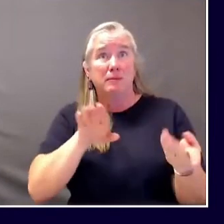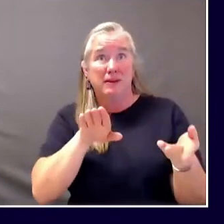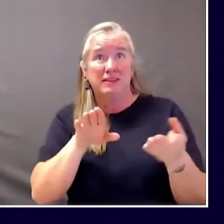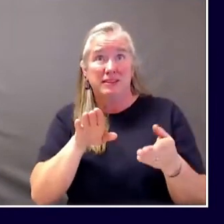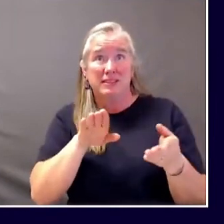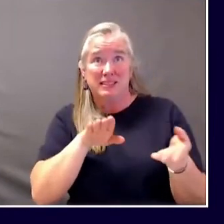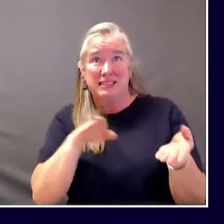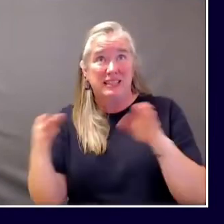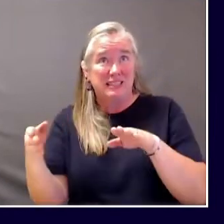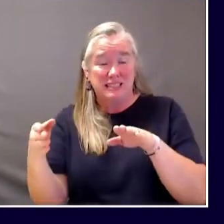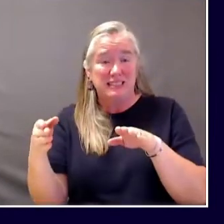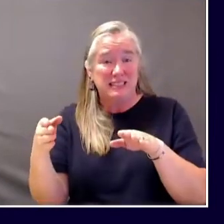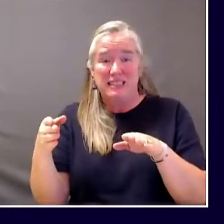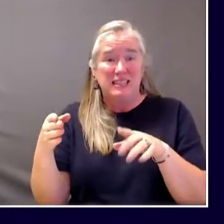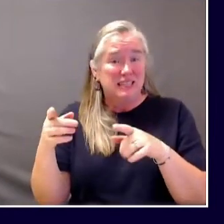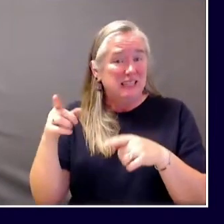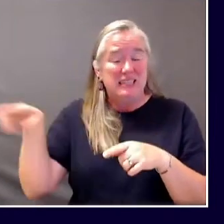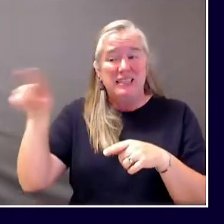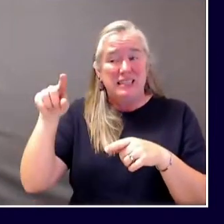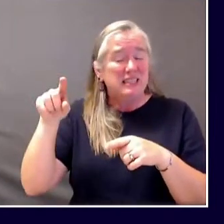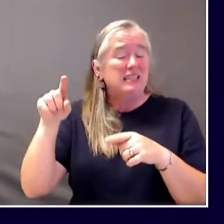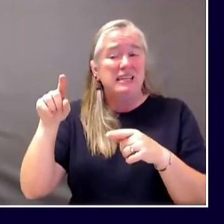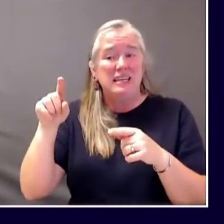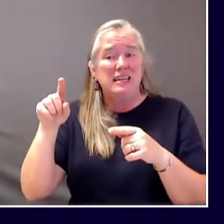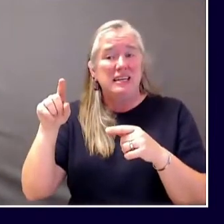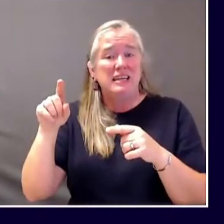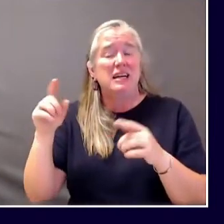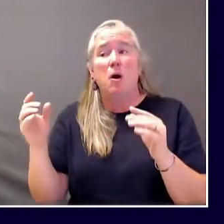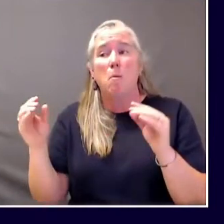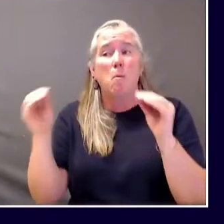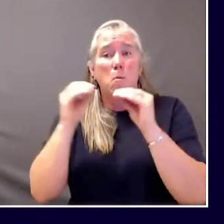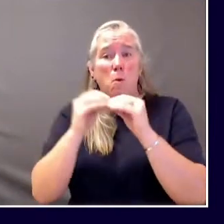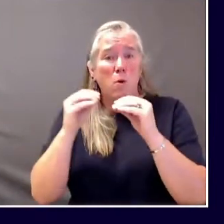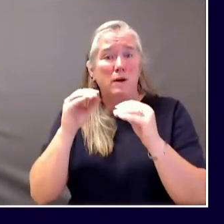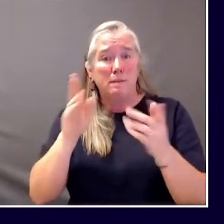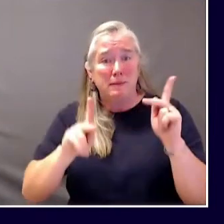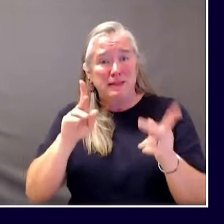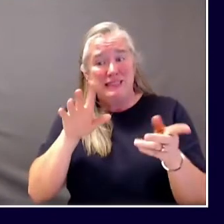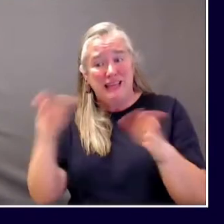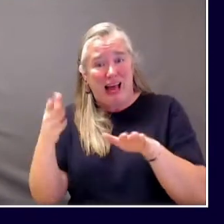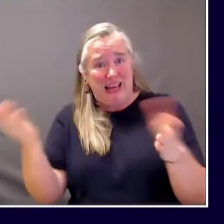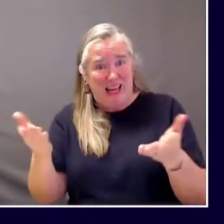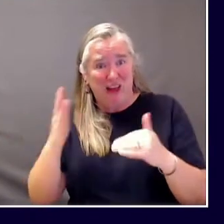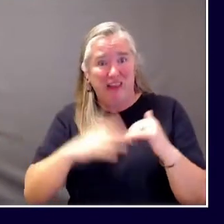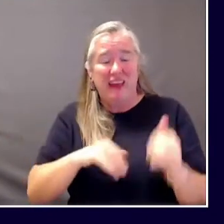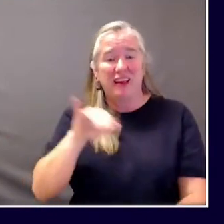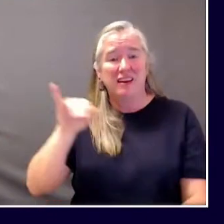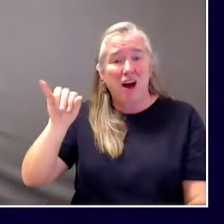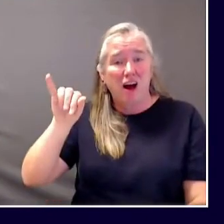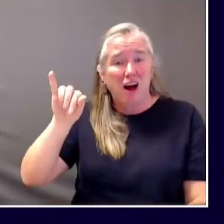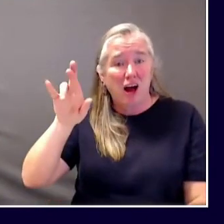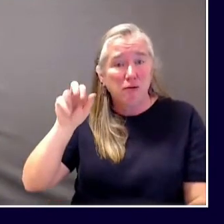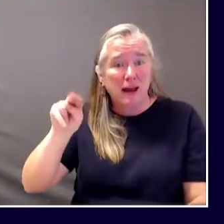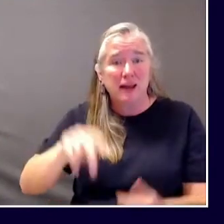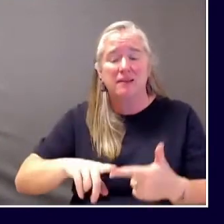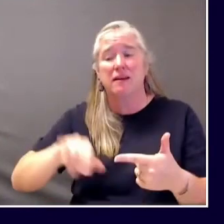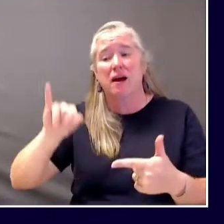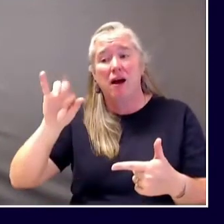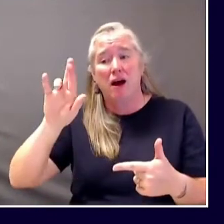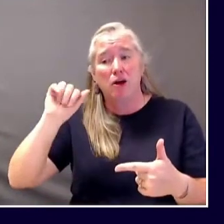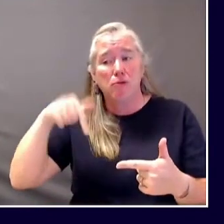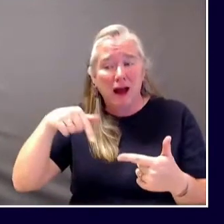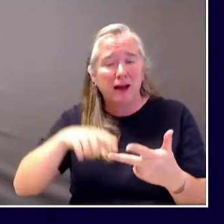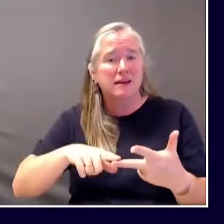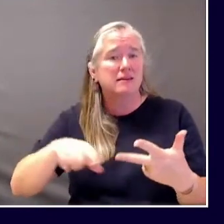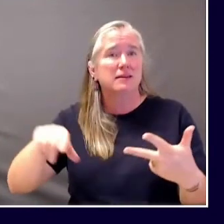in the United States is higher